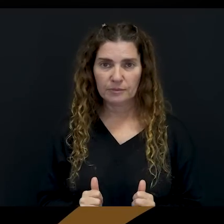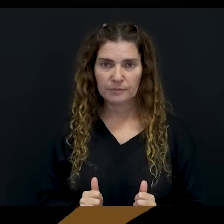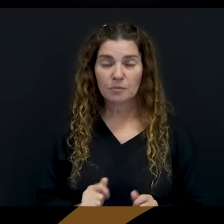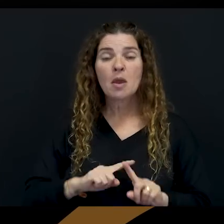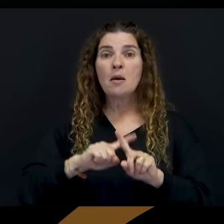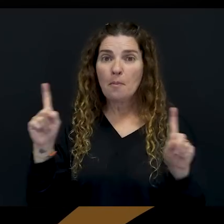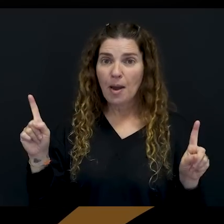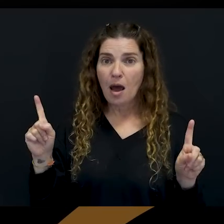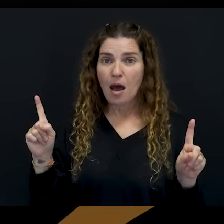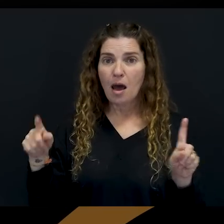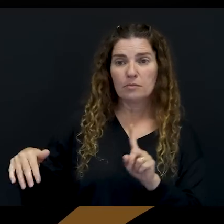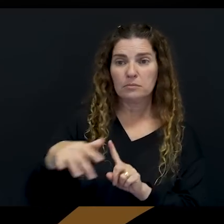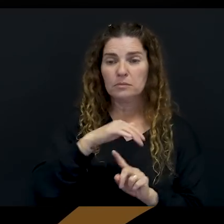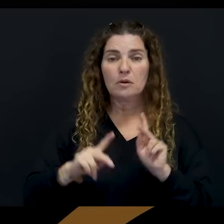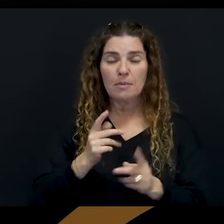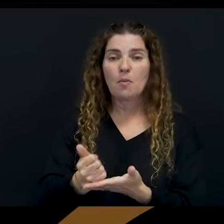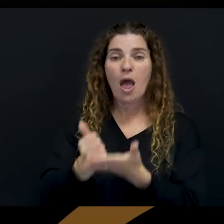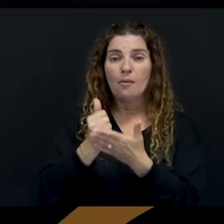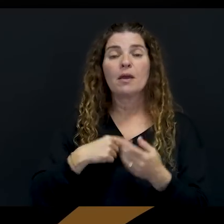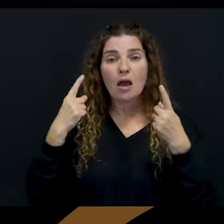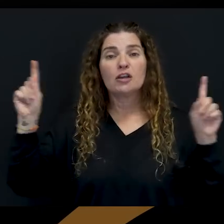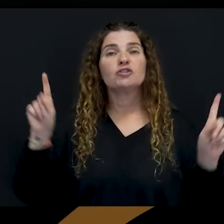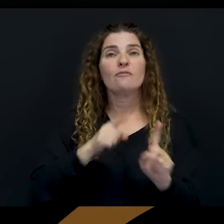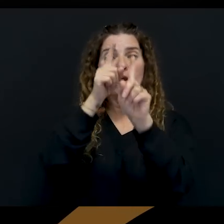I still achieved my goal and excelled in all of my classes.